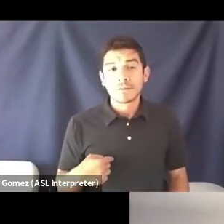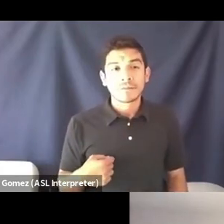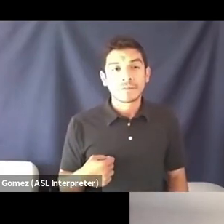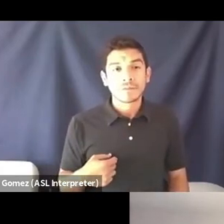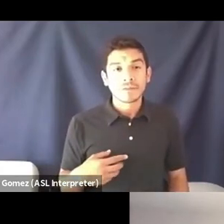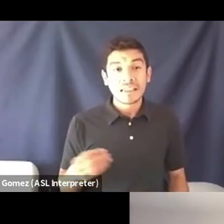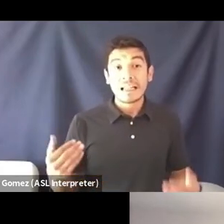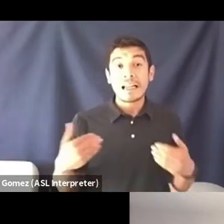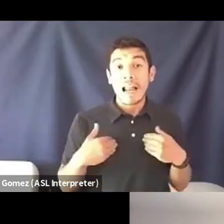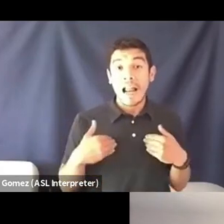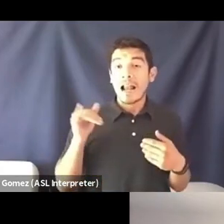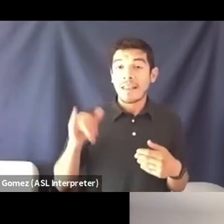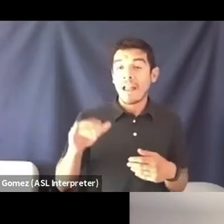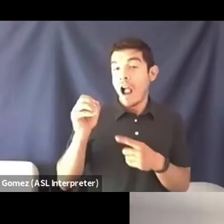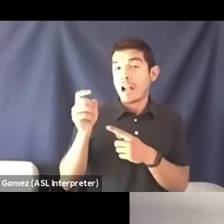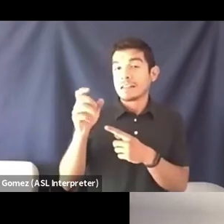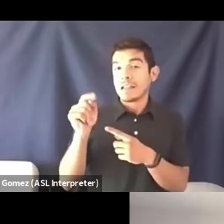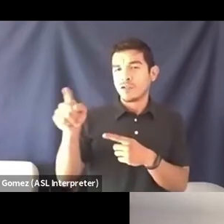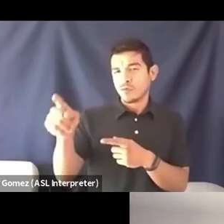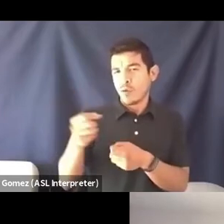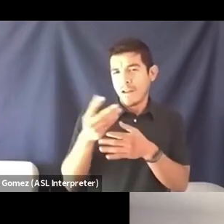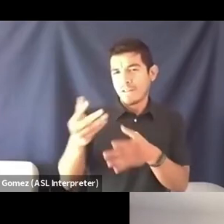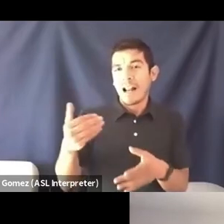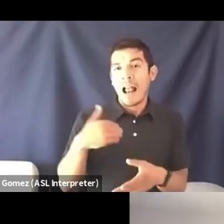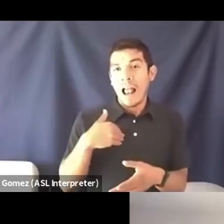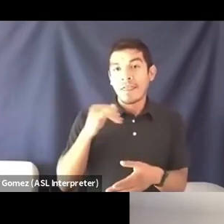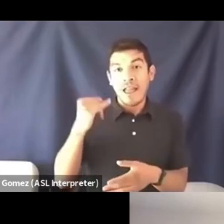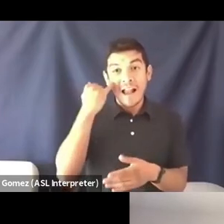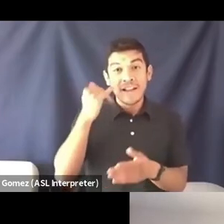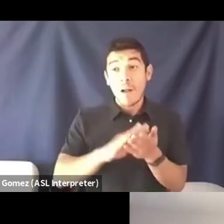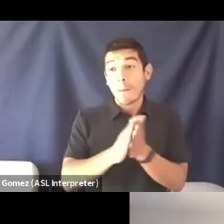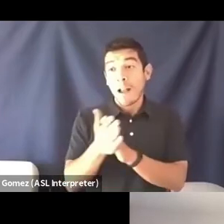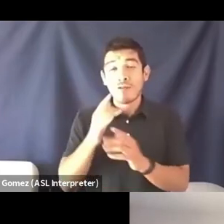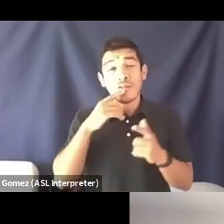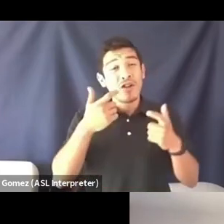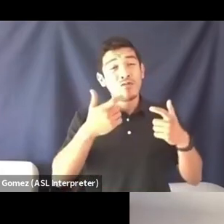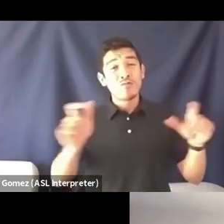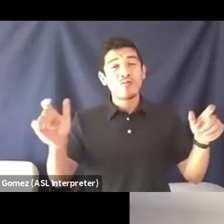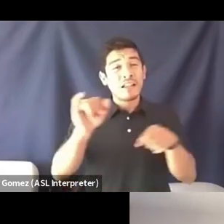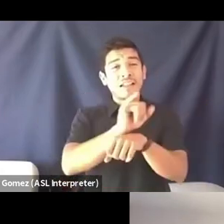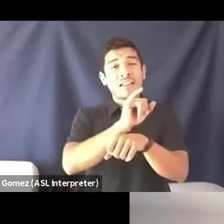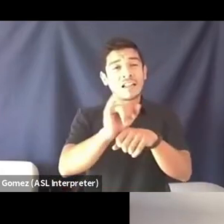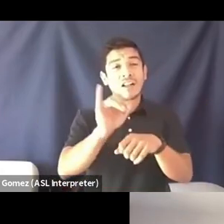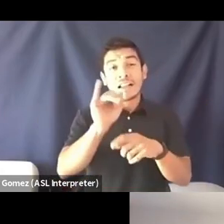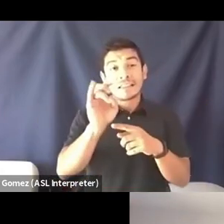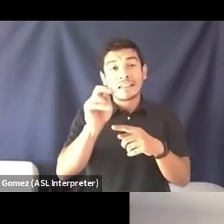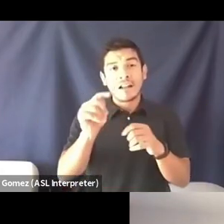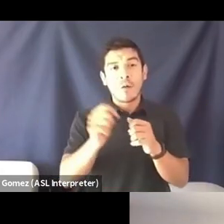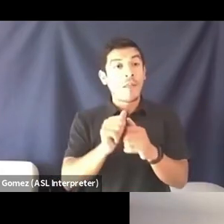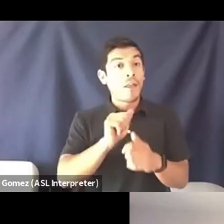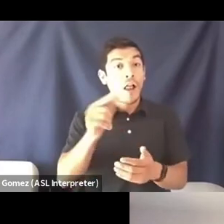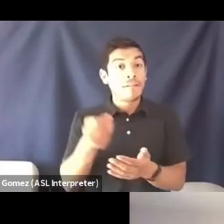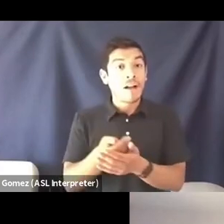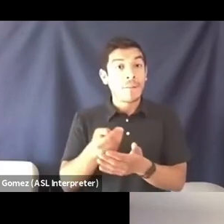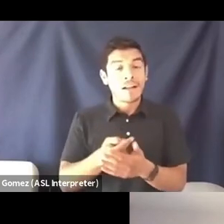the context you provided had the implications of becoming an international incident. With all of the money that Chinese families pour